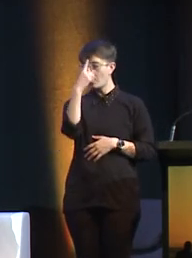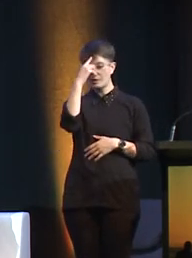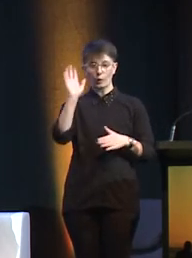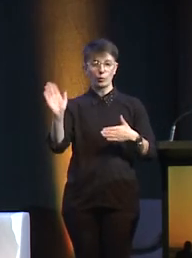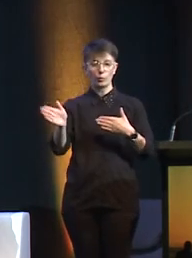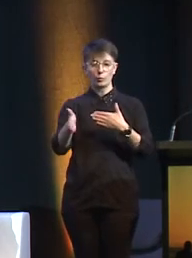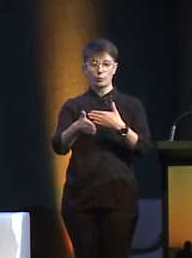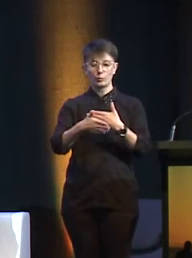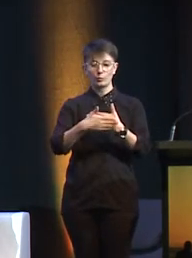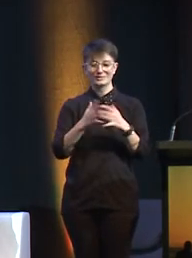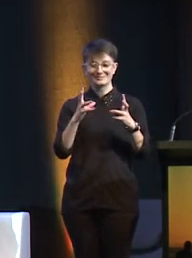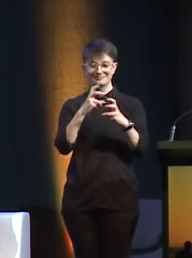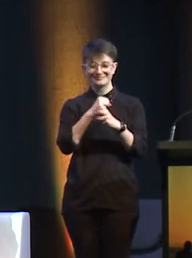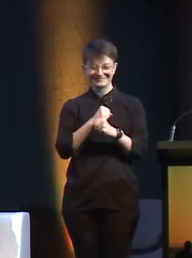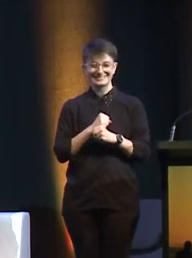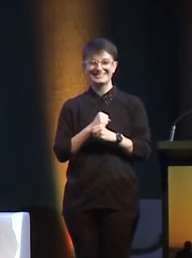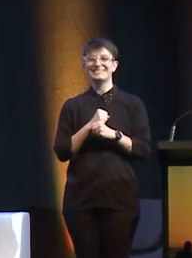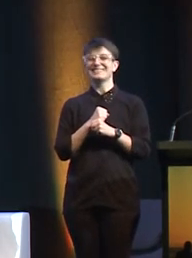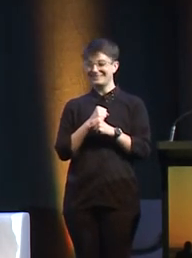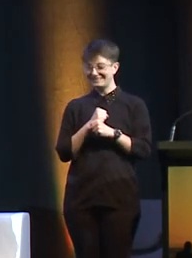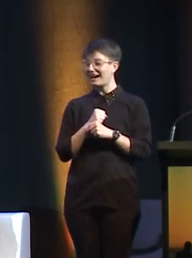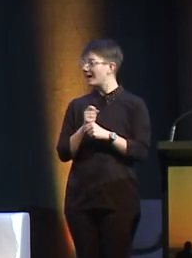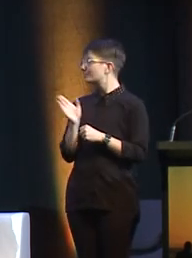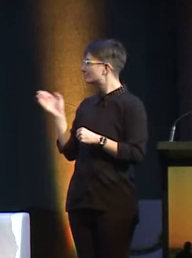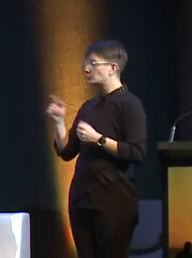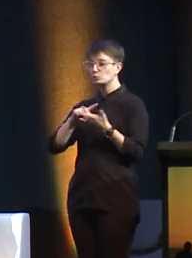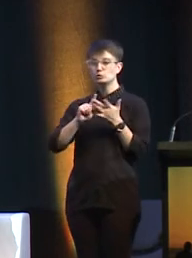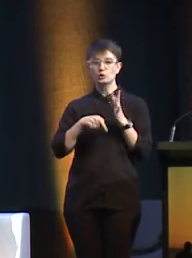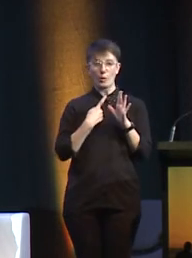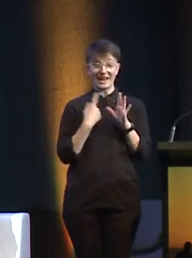Joanna, you had the responsibility of chairing the group -the lead group and you did a fantastic